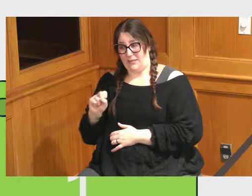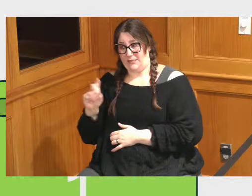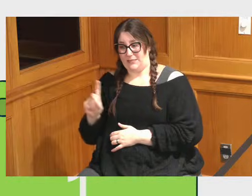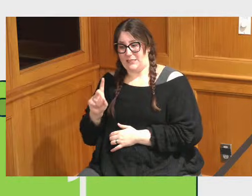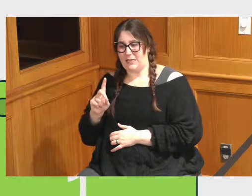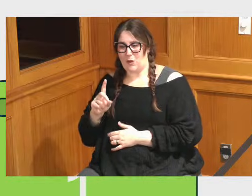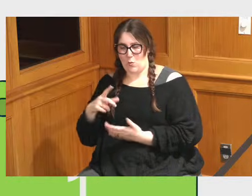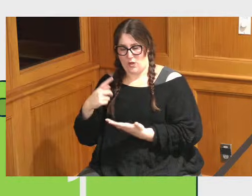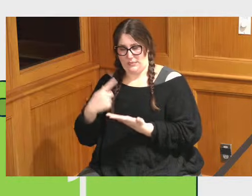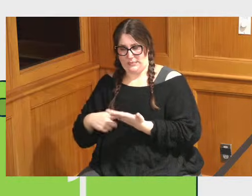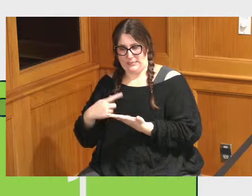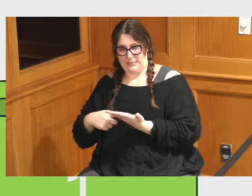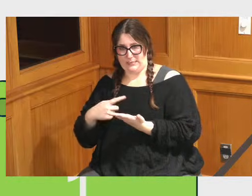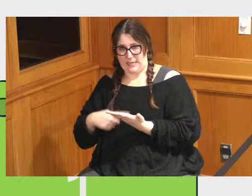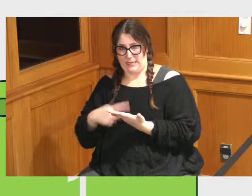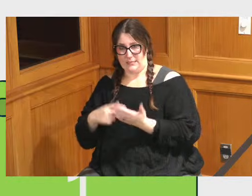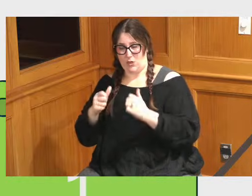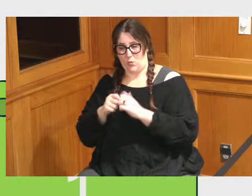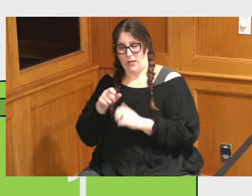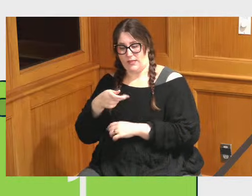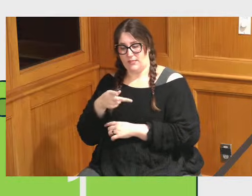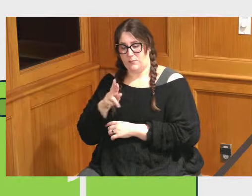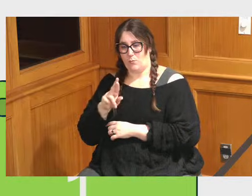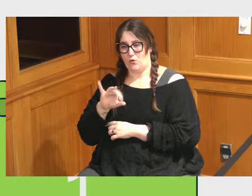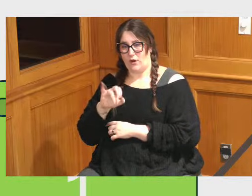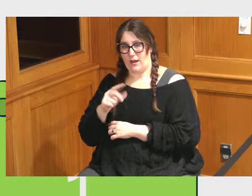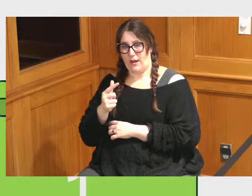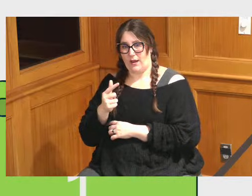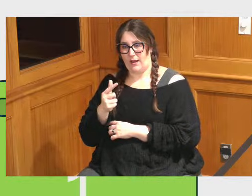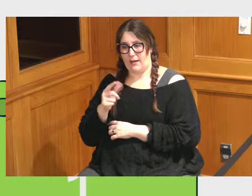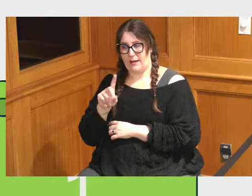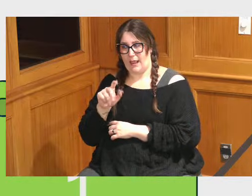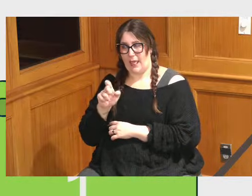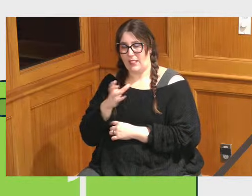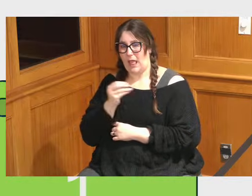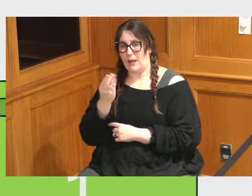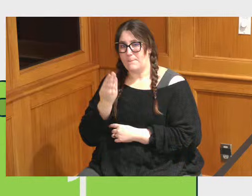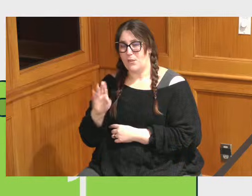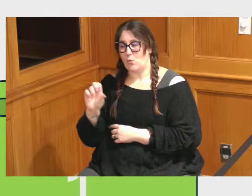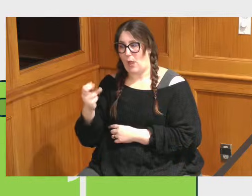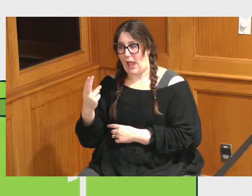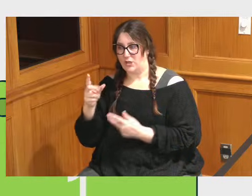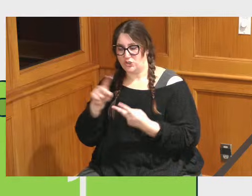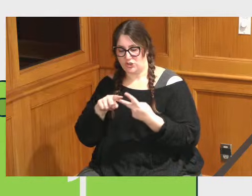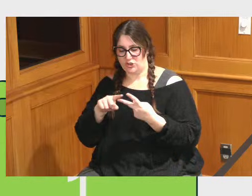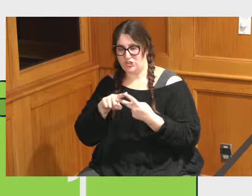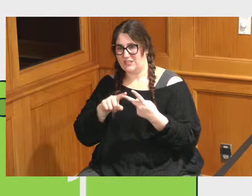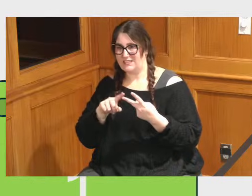arrangements with both Springdale and Blue Ash who have developments under review, very similar. Um,